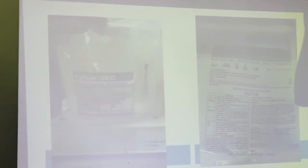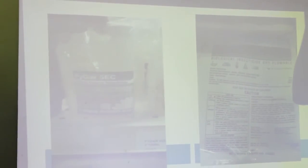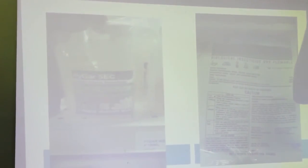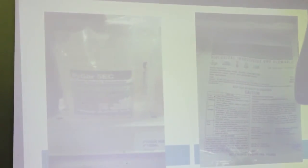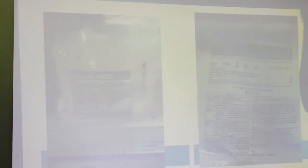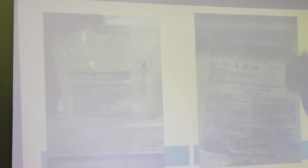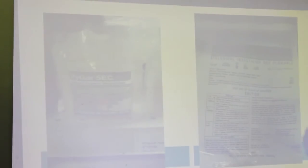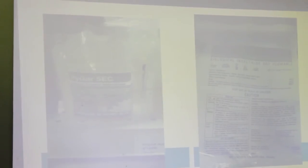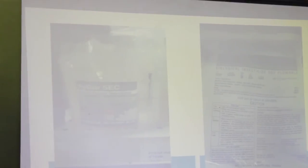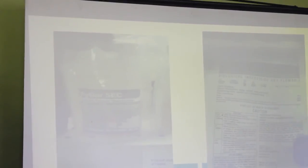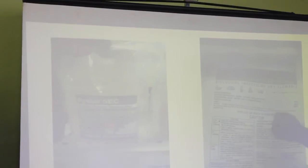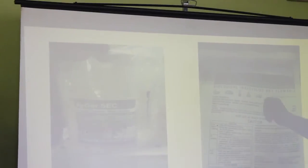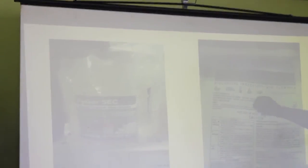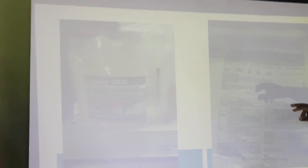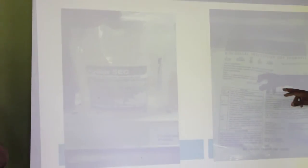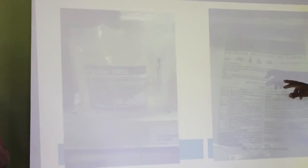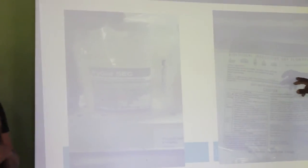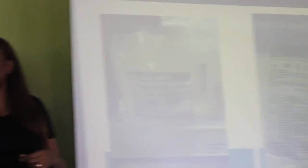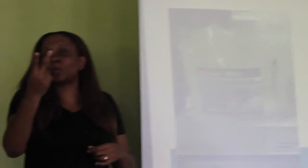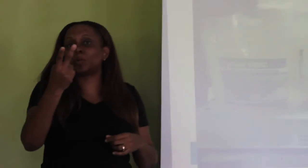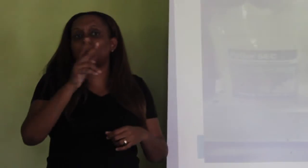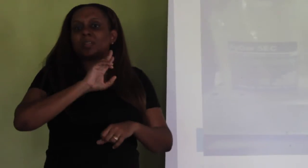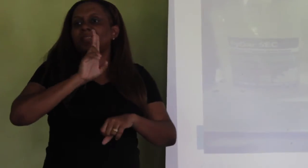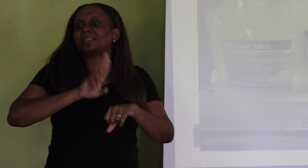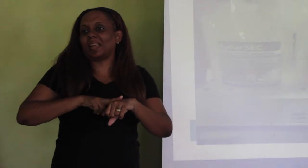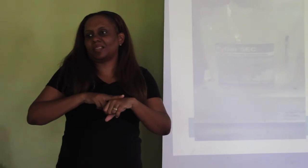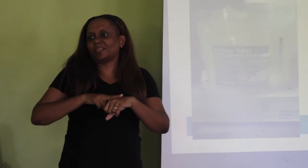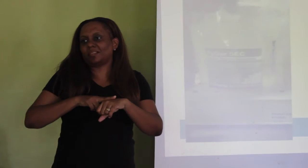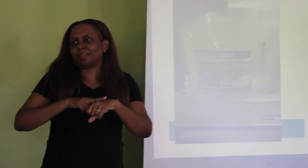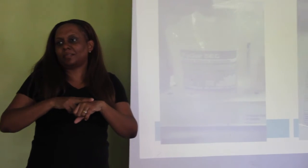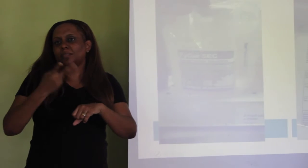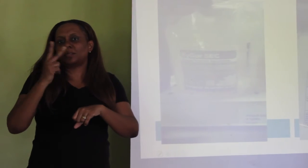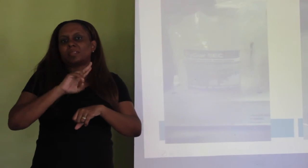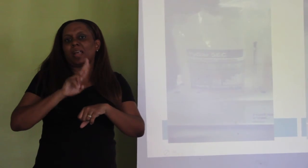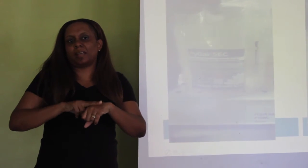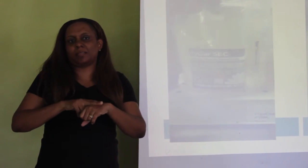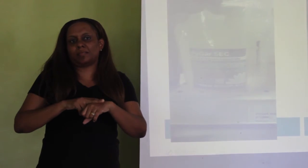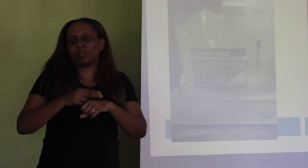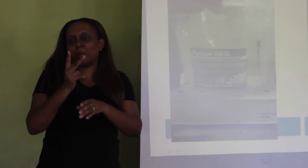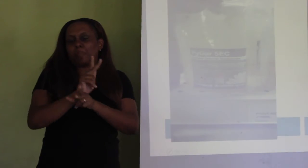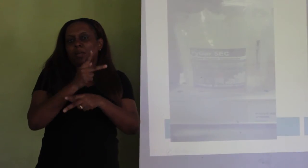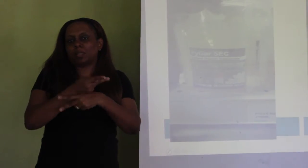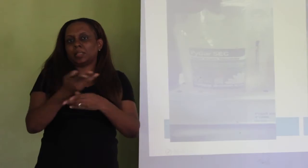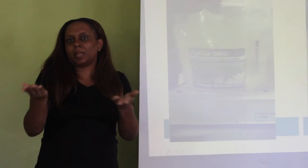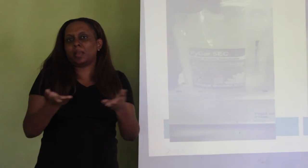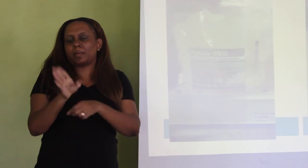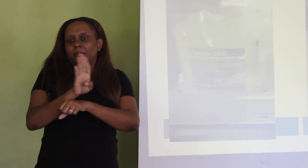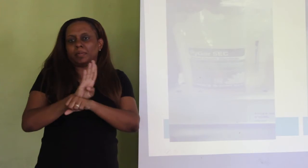um natural insecticides that are found here by theirs right so they are